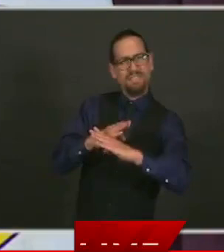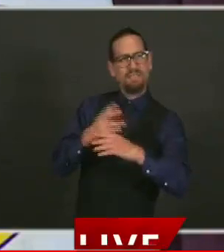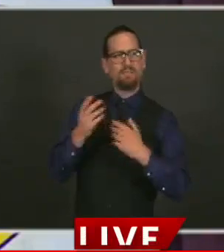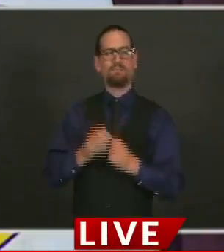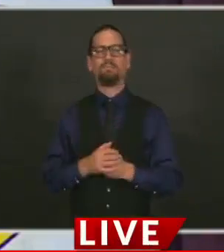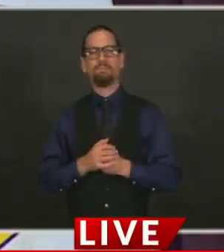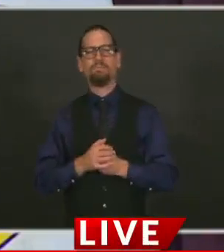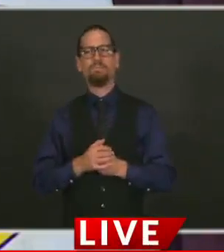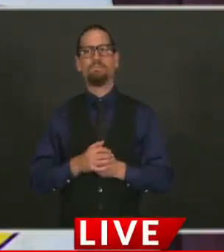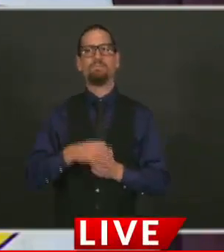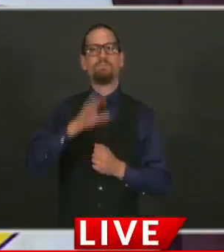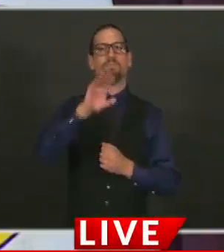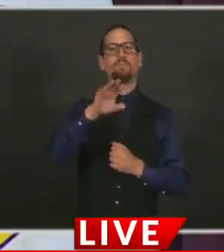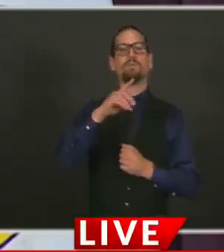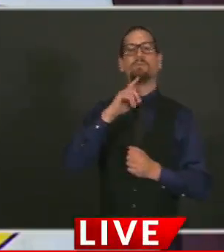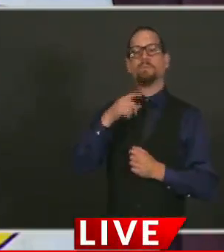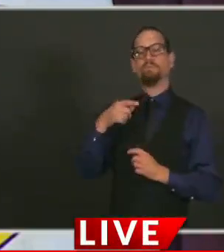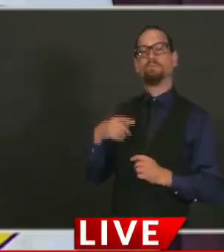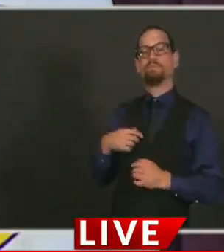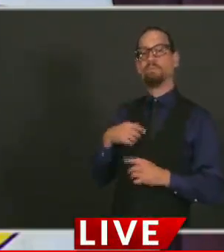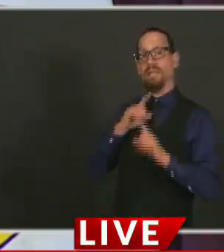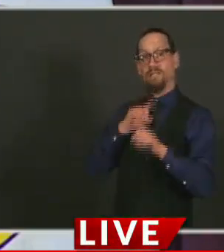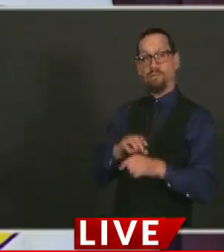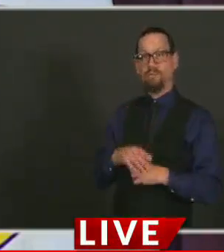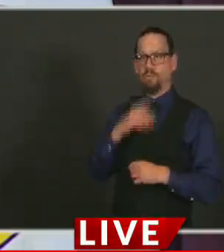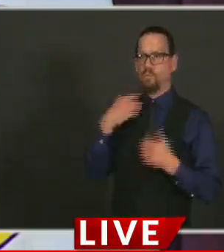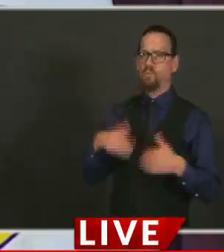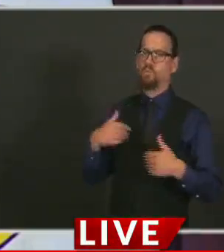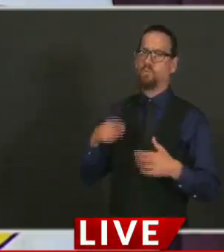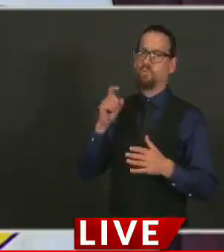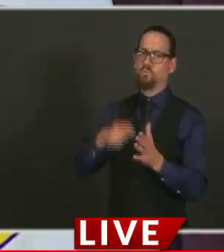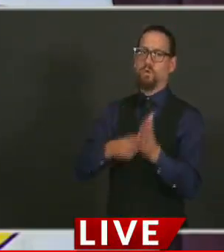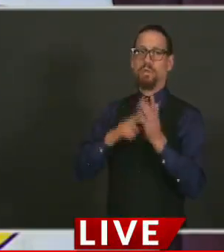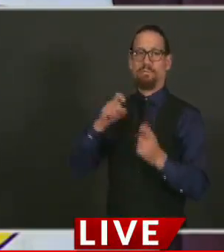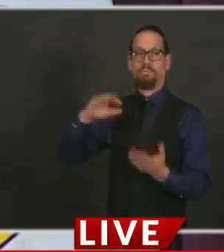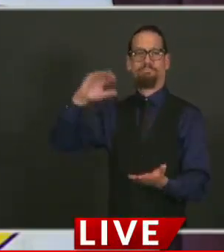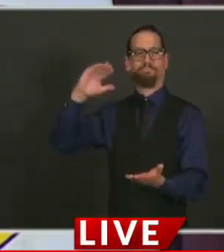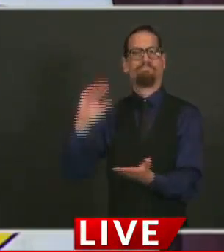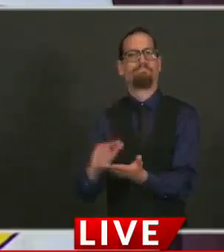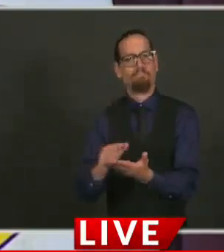CYCLE? HARM REDUCTION IS AN ABSOLUTE